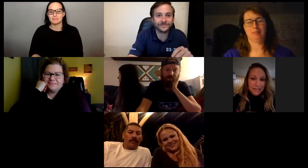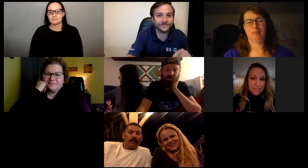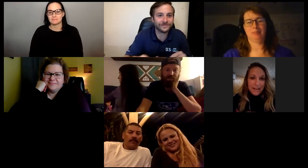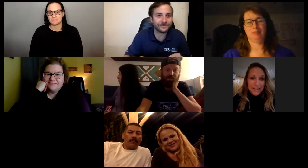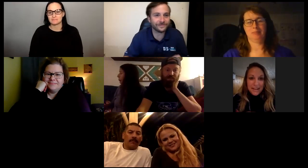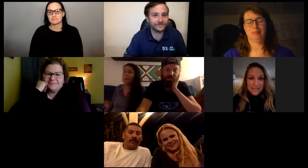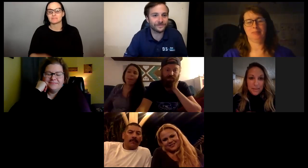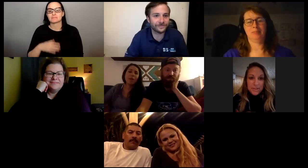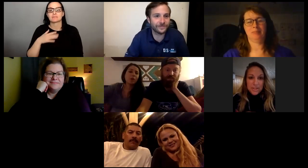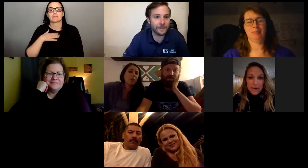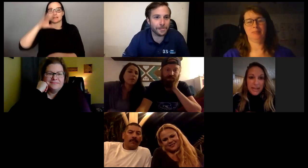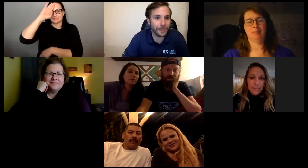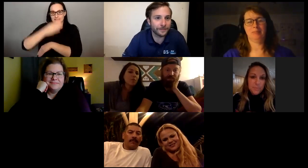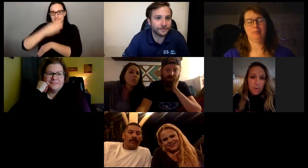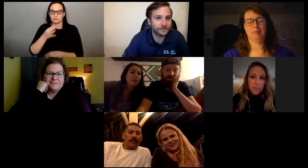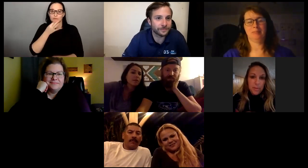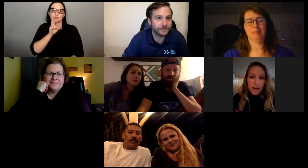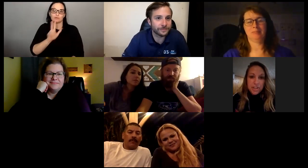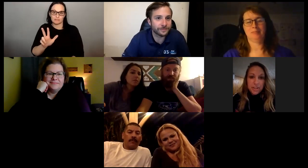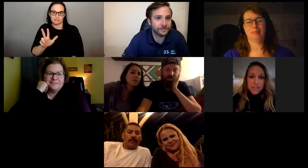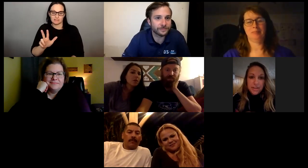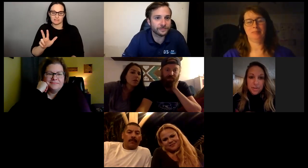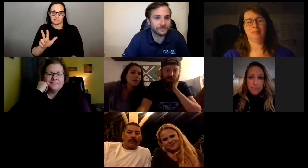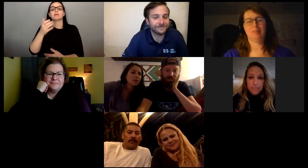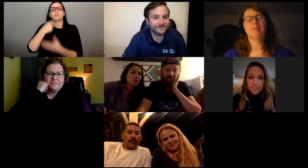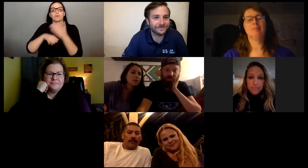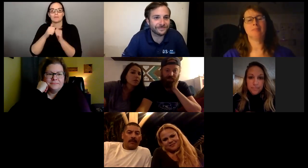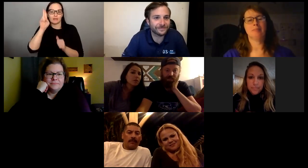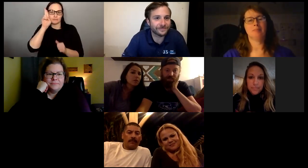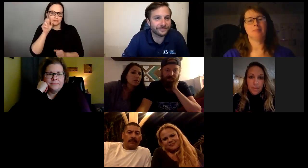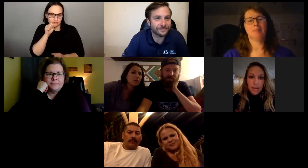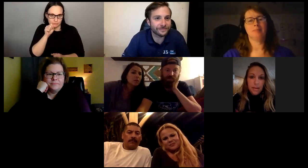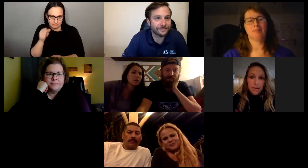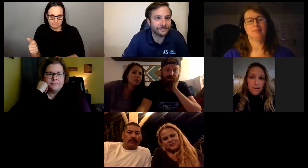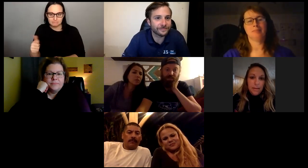my son is almost three he was born with usher syndrome